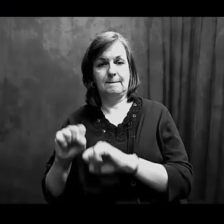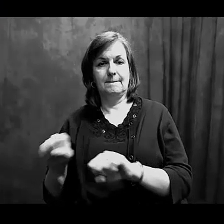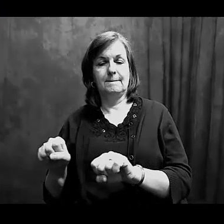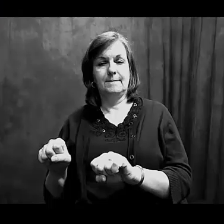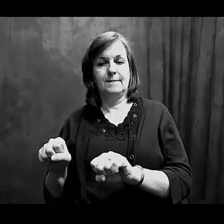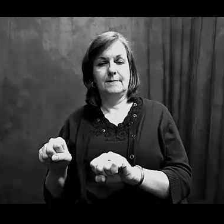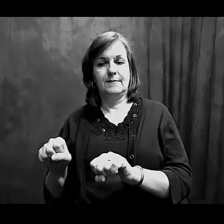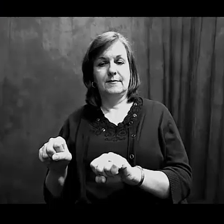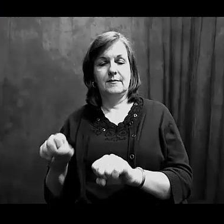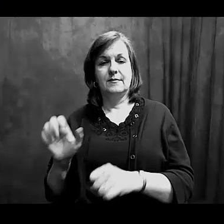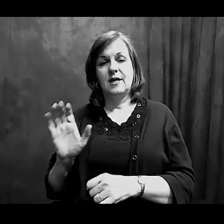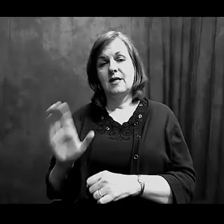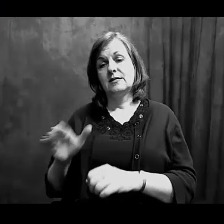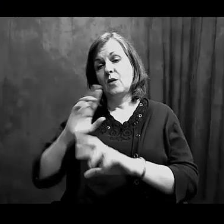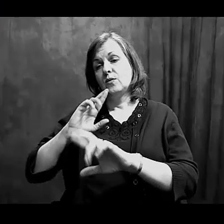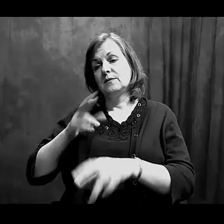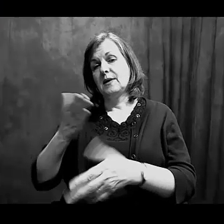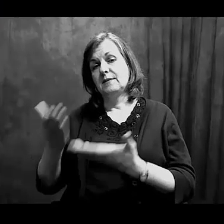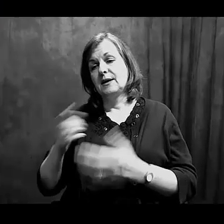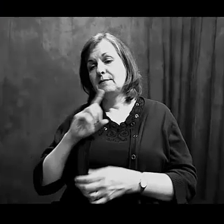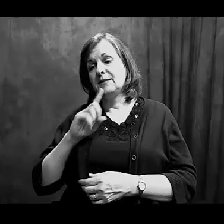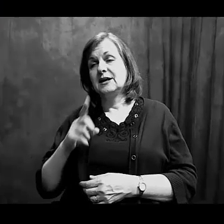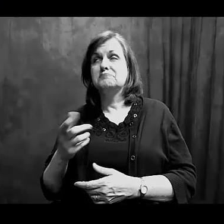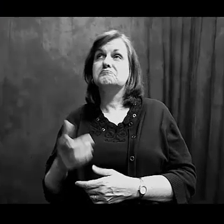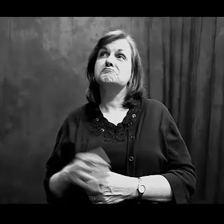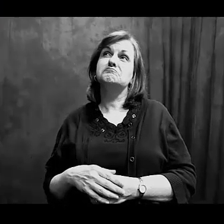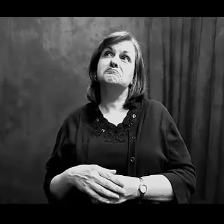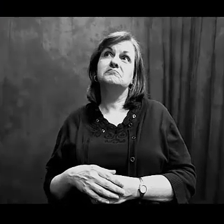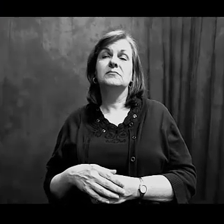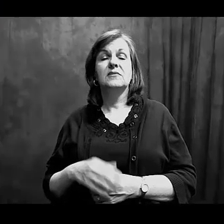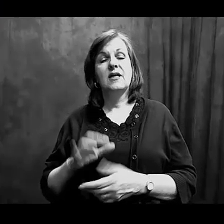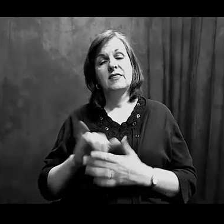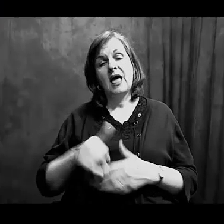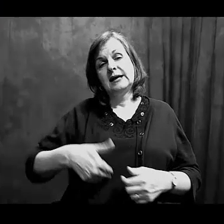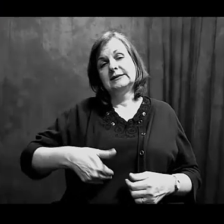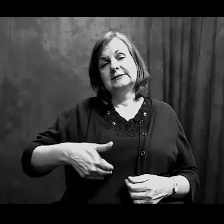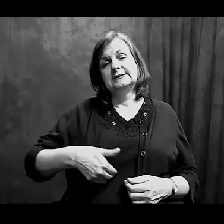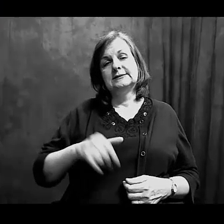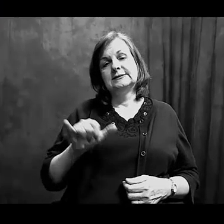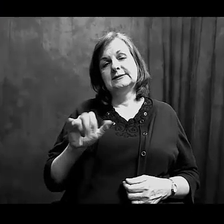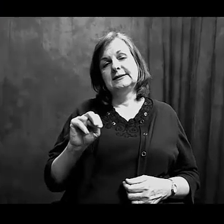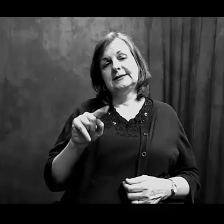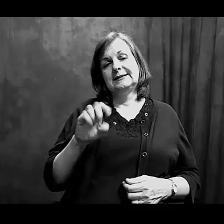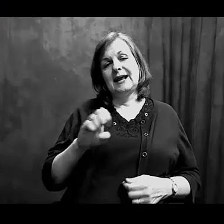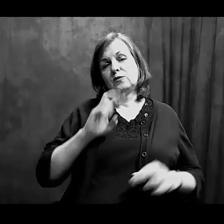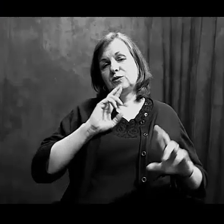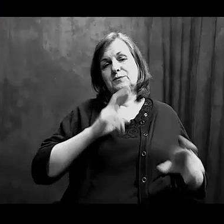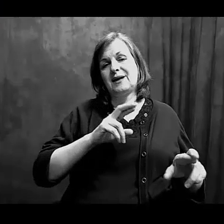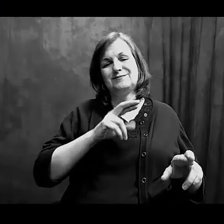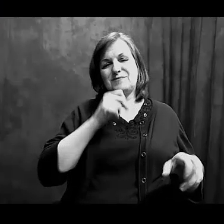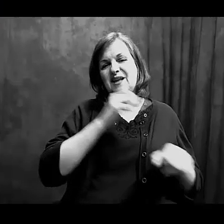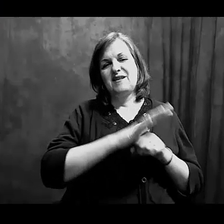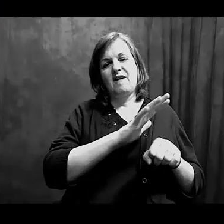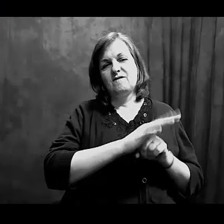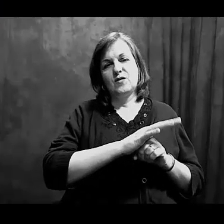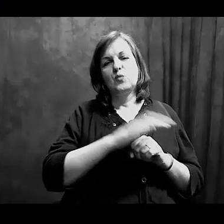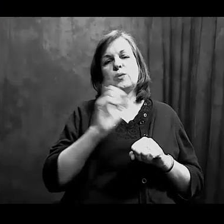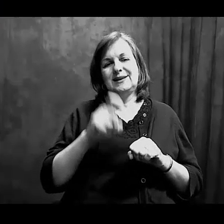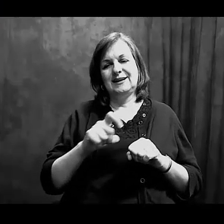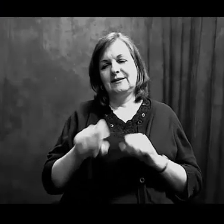their response may be "hey! You know this inmate immunity this basic responses isn't good enough!! We need something adaptive!"